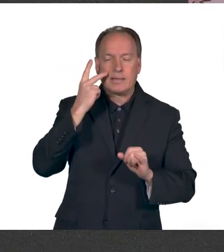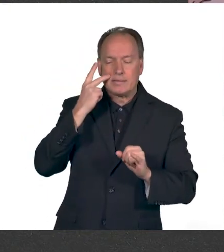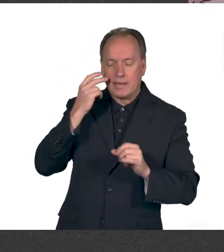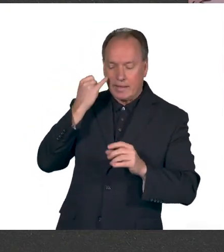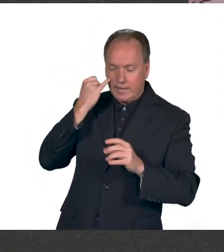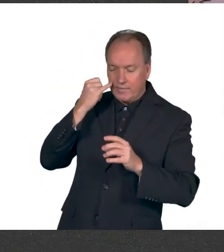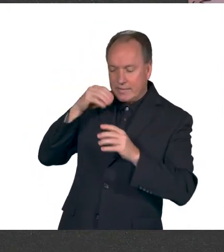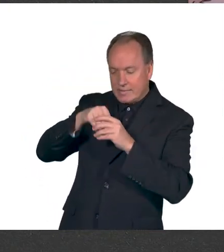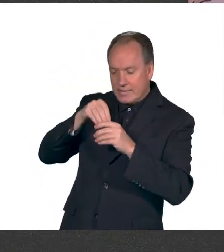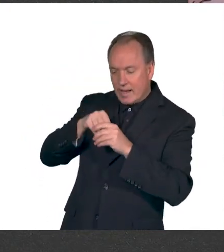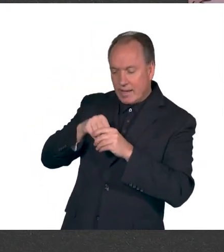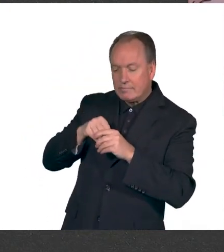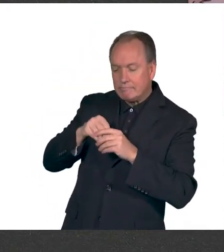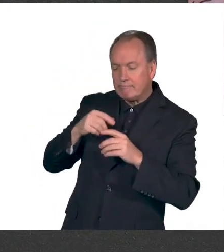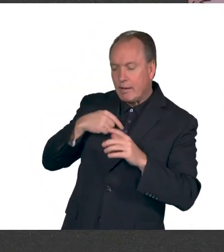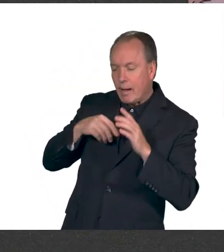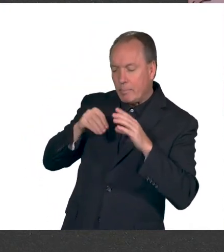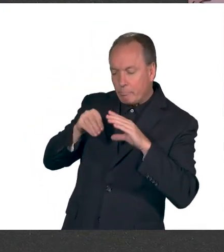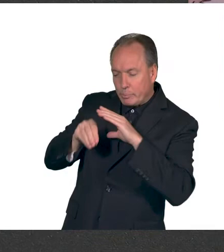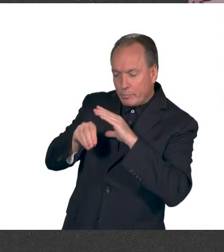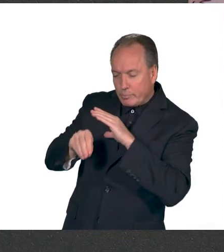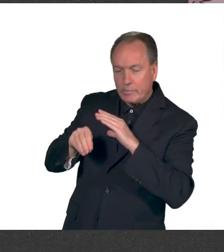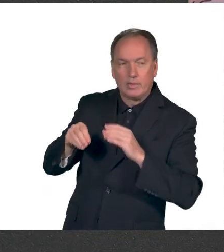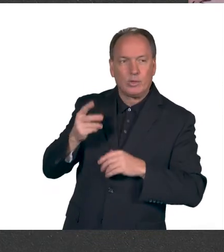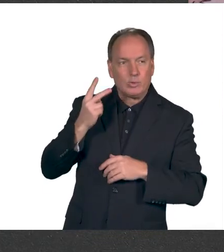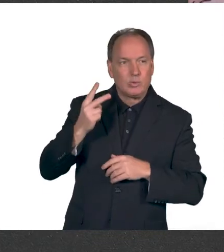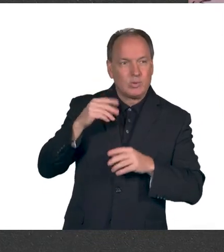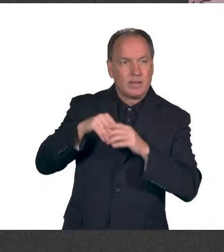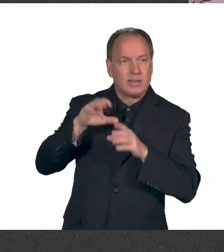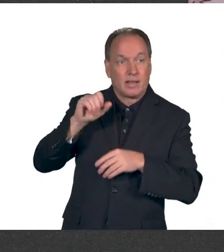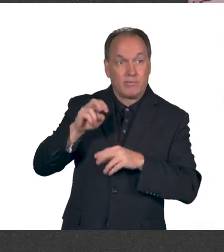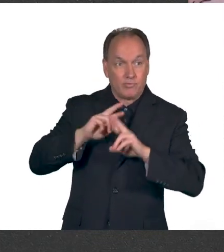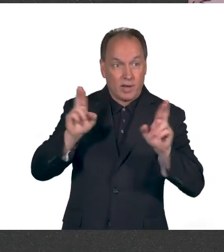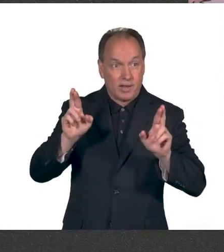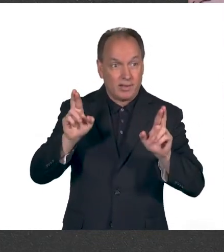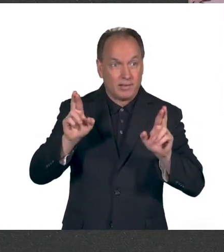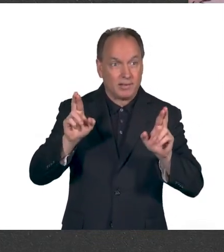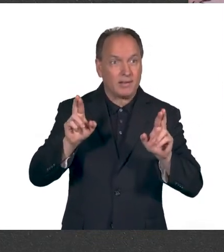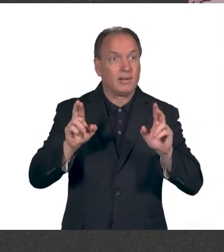Let's see if Miss. Debbie put two with those friends in the cave. Are you ready?